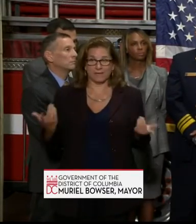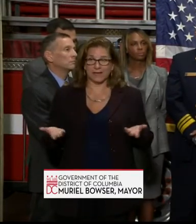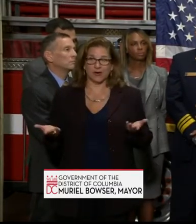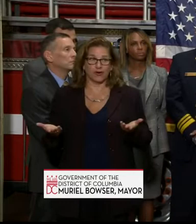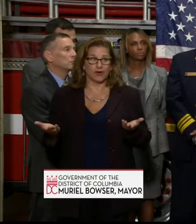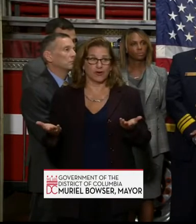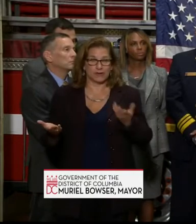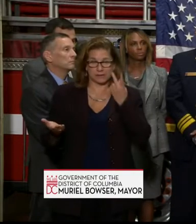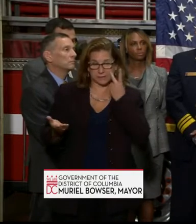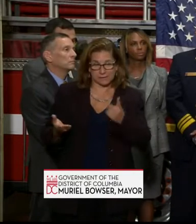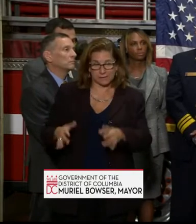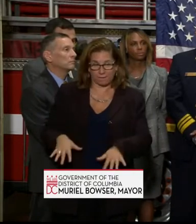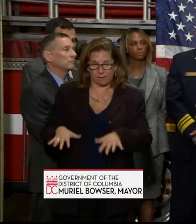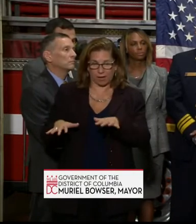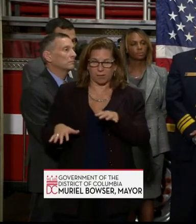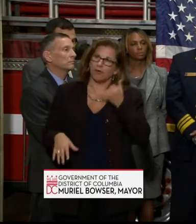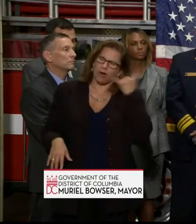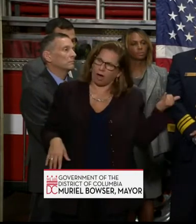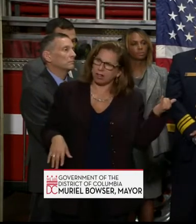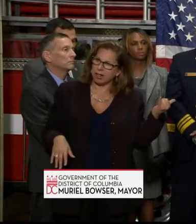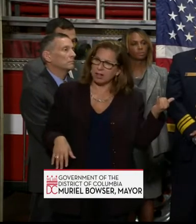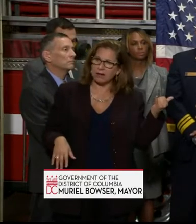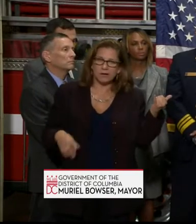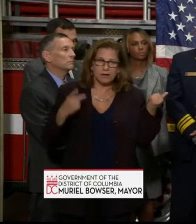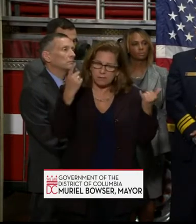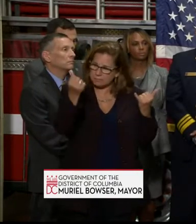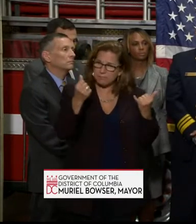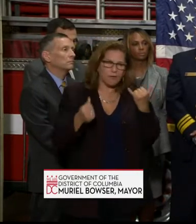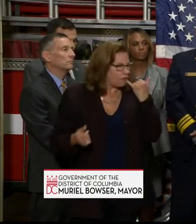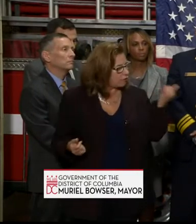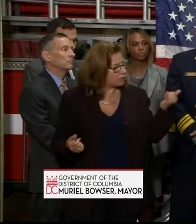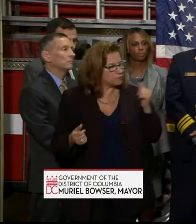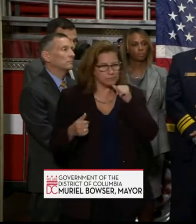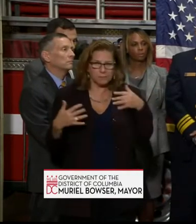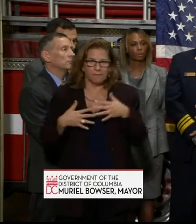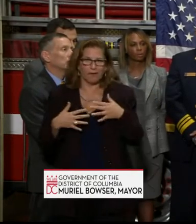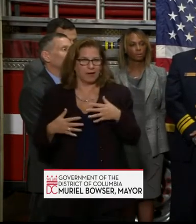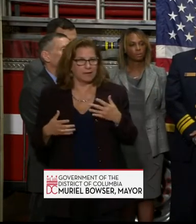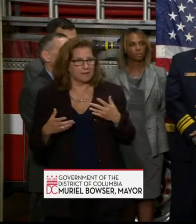HESITATE TO GIVE US A CALL. WE WILL GET OUT AND ATTEMPT TO